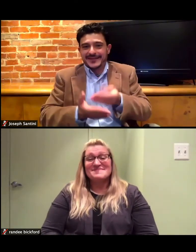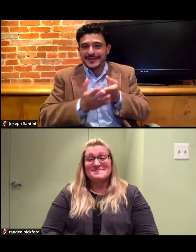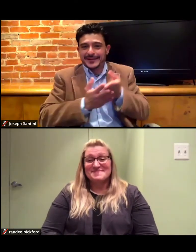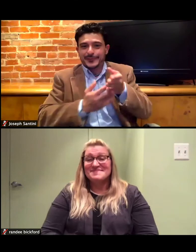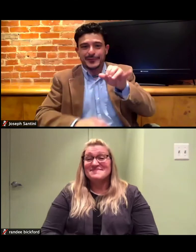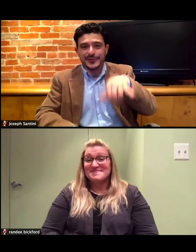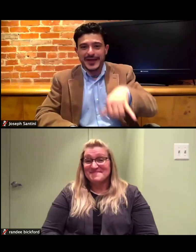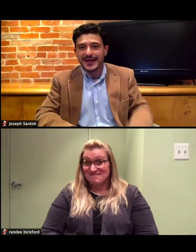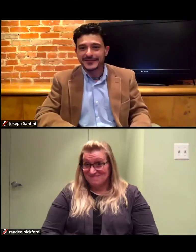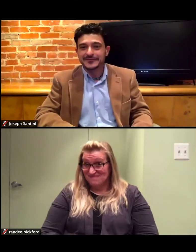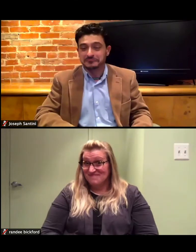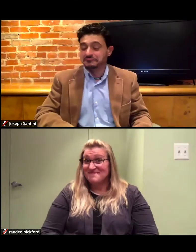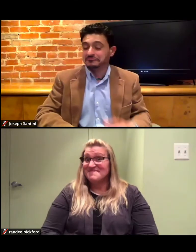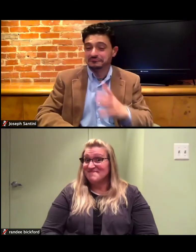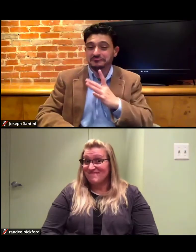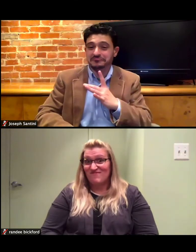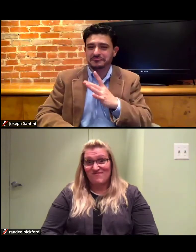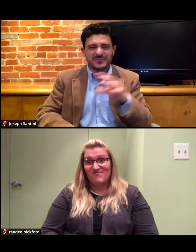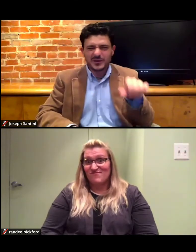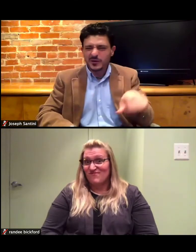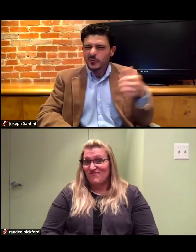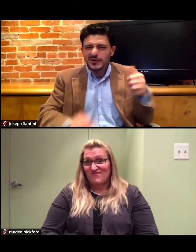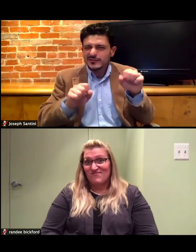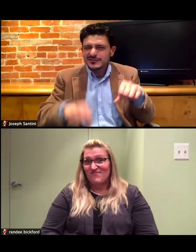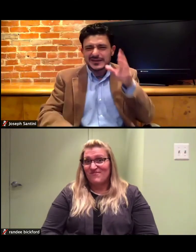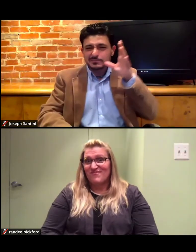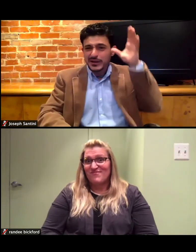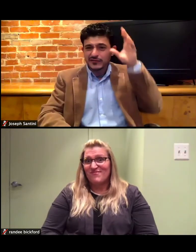And basically it's an economic system that you have to work within.